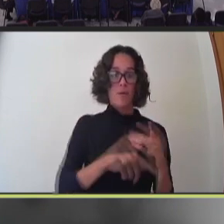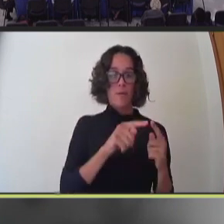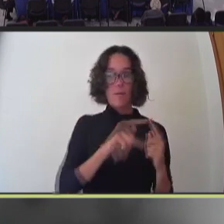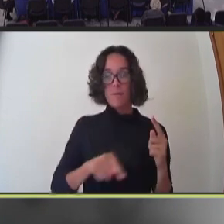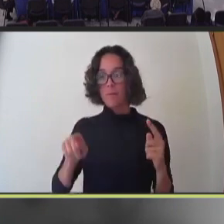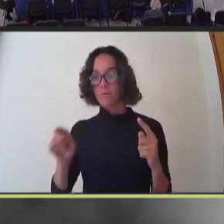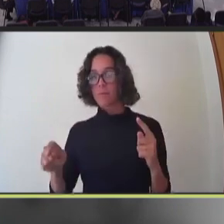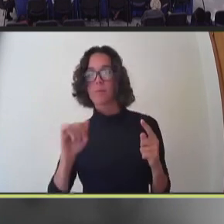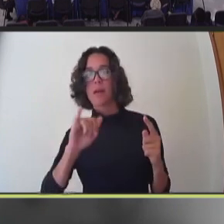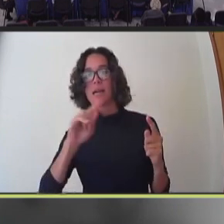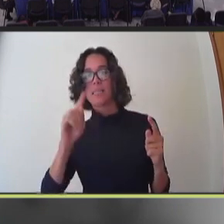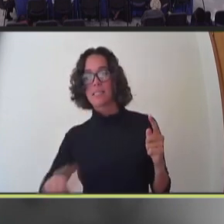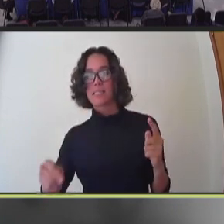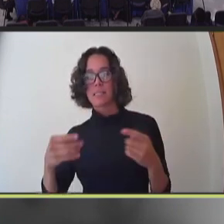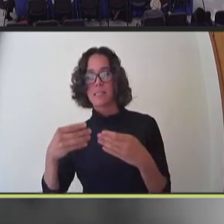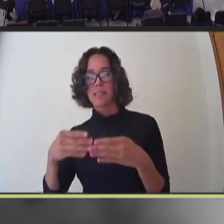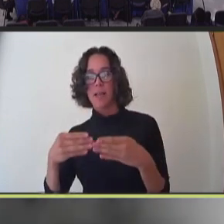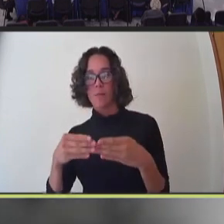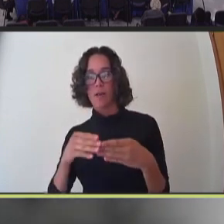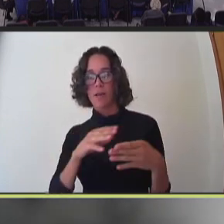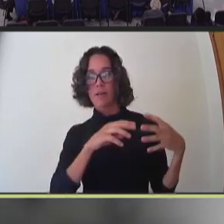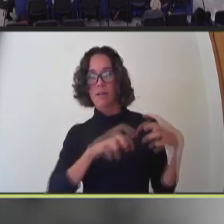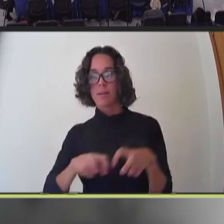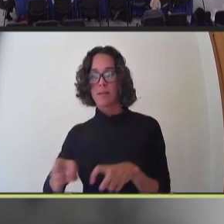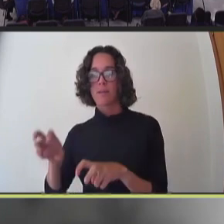It's a -- it results in a seamless integration such that, even when